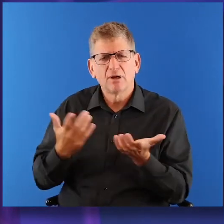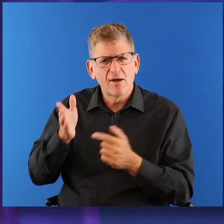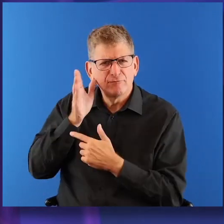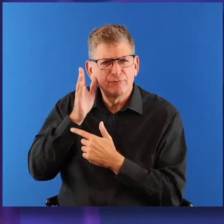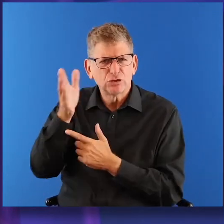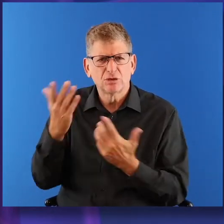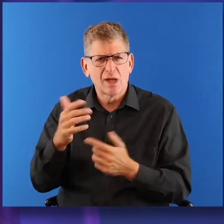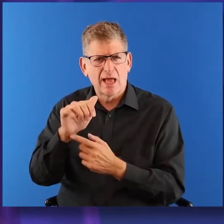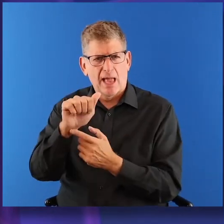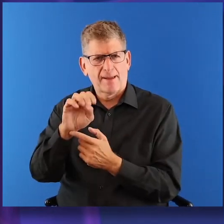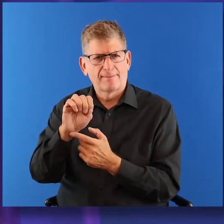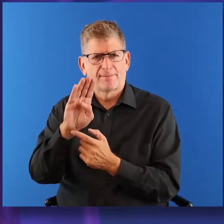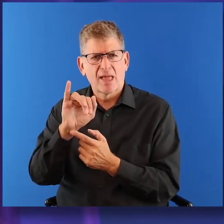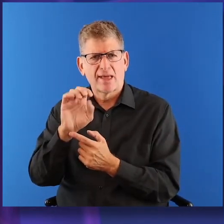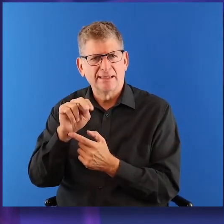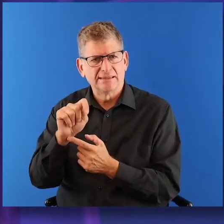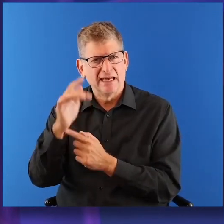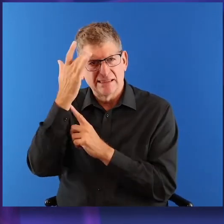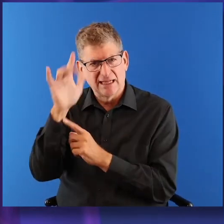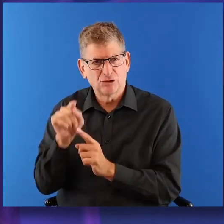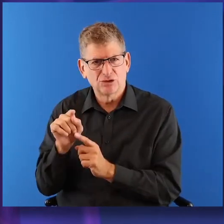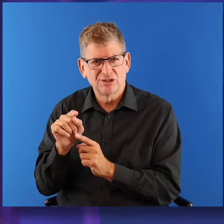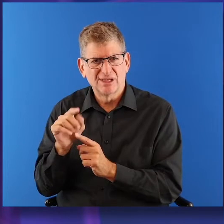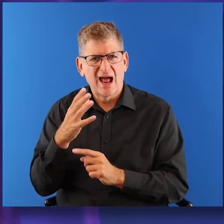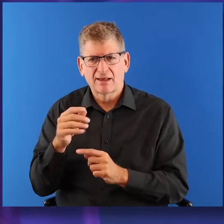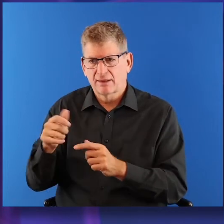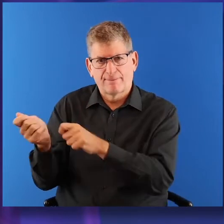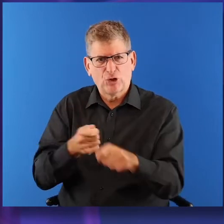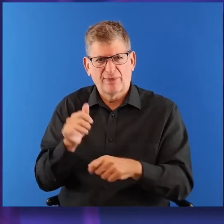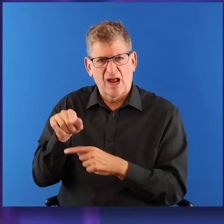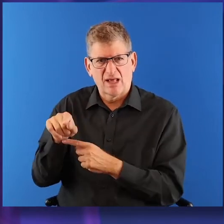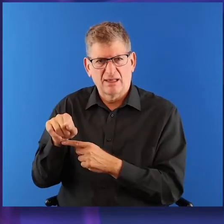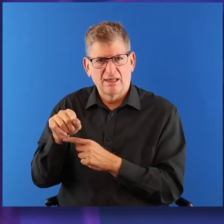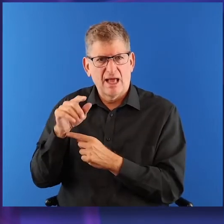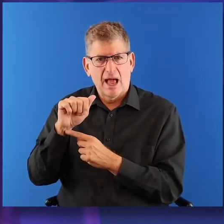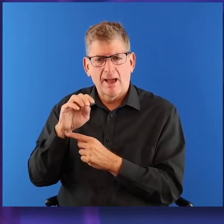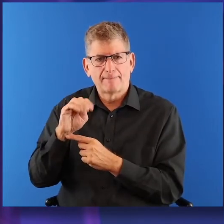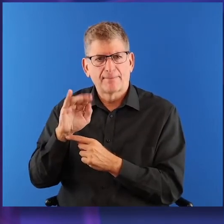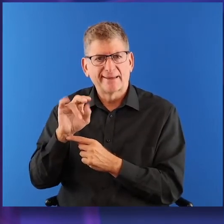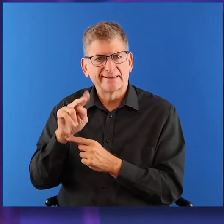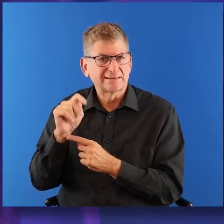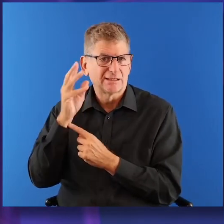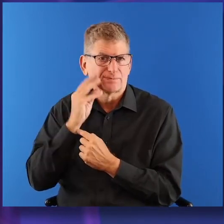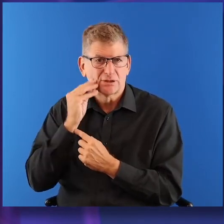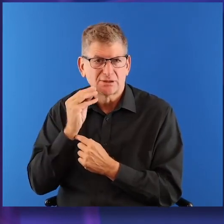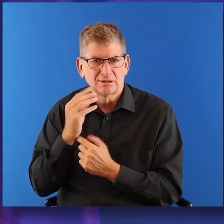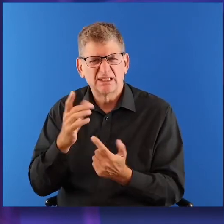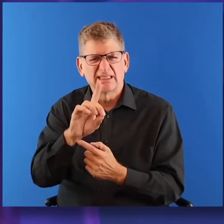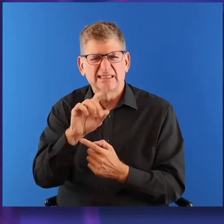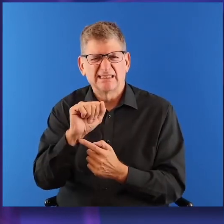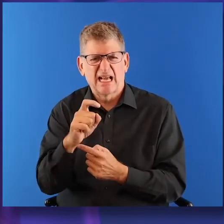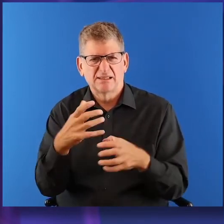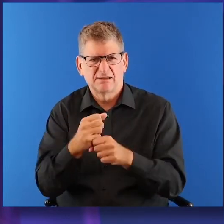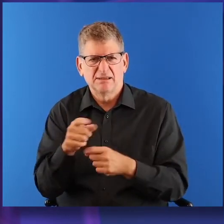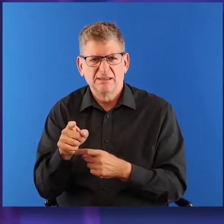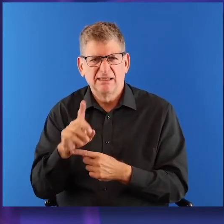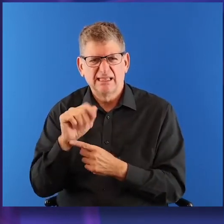ambient intelligence and dragging the ambient experience, or Dax, is an example of this idea where the environment itself is tool with